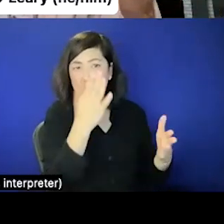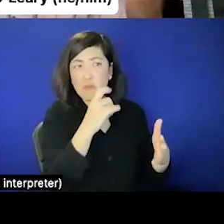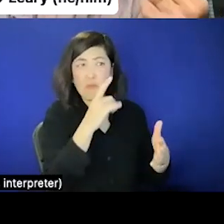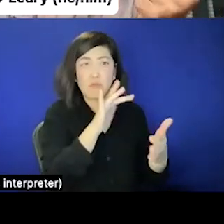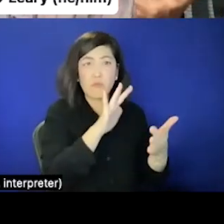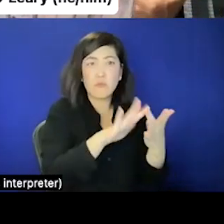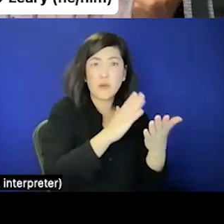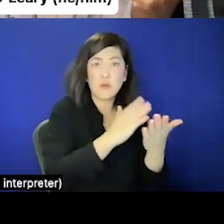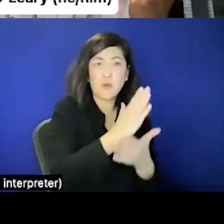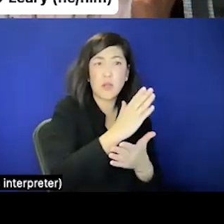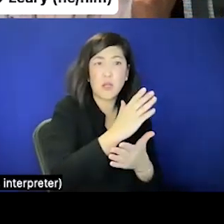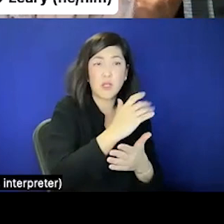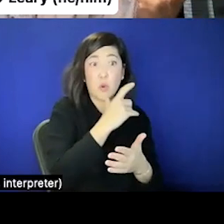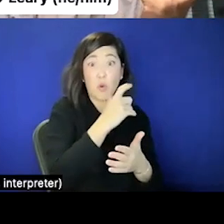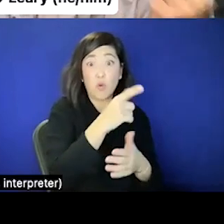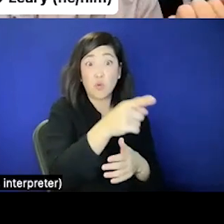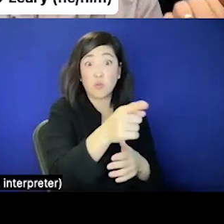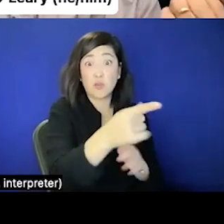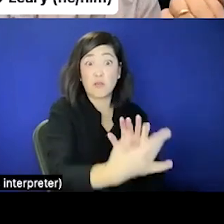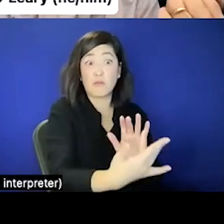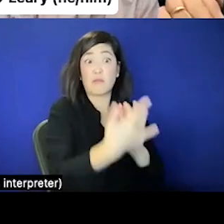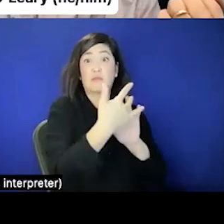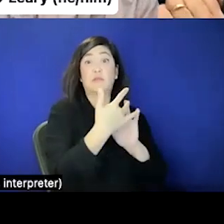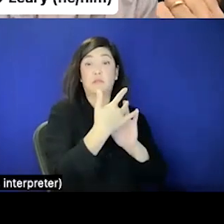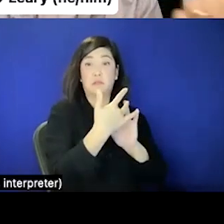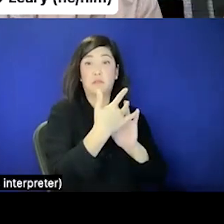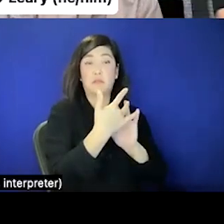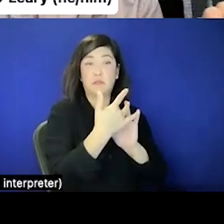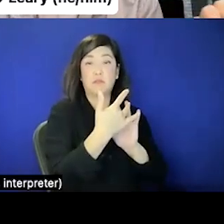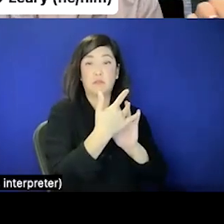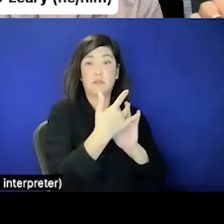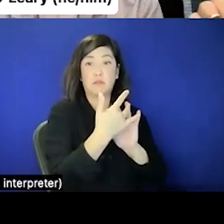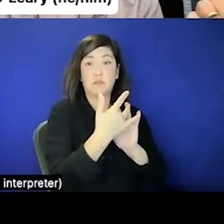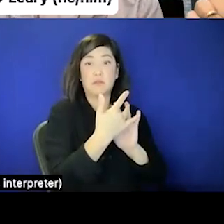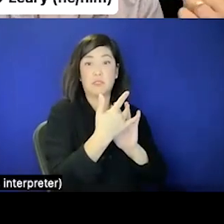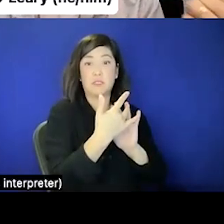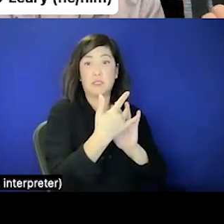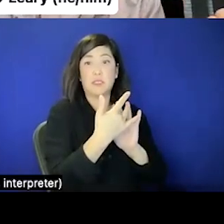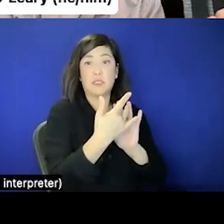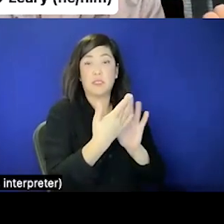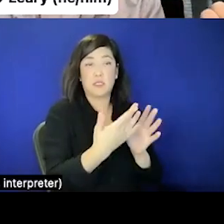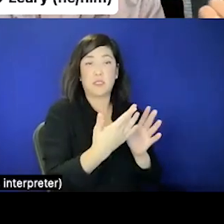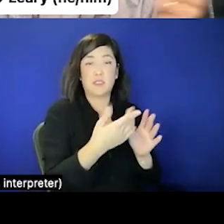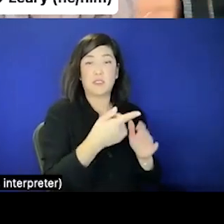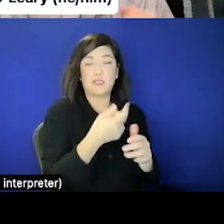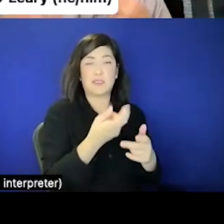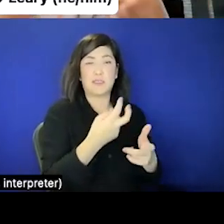And those folks are really hard-pressed to answer every inquiry. So they don't get back to them.